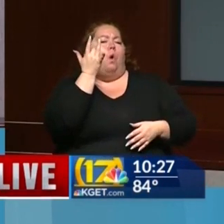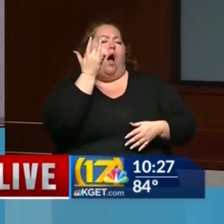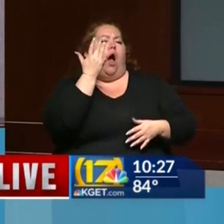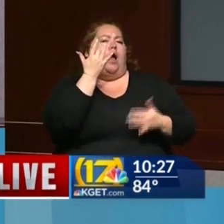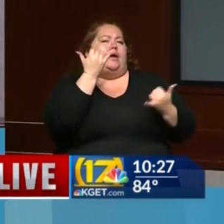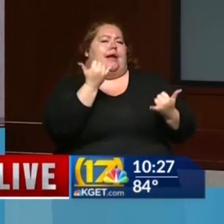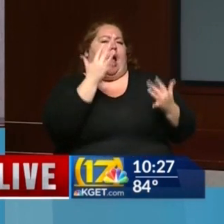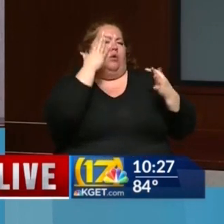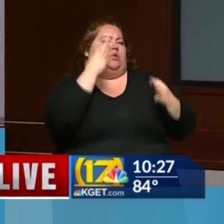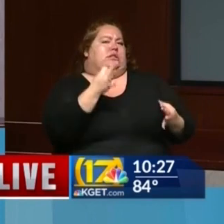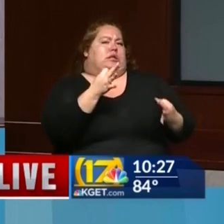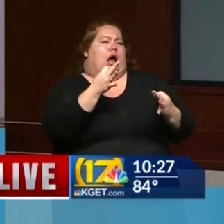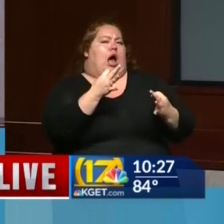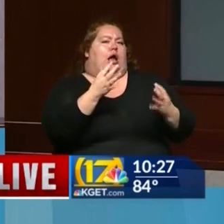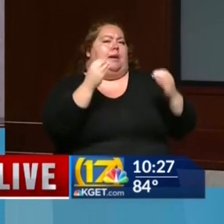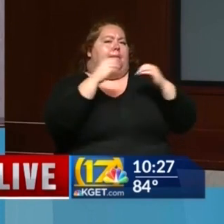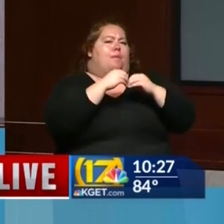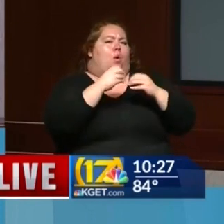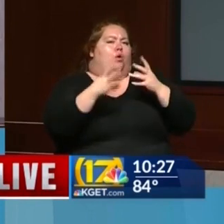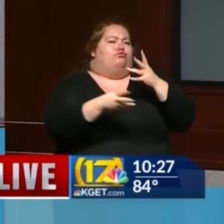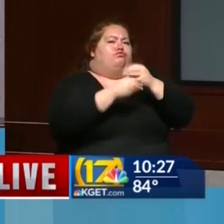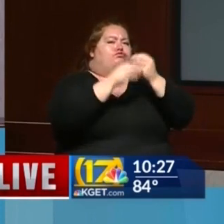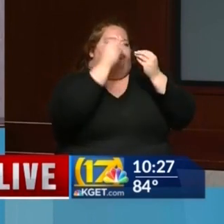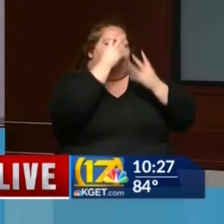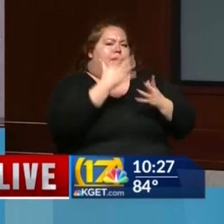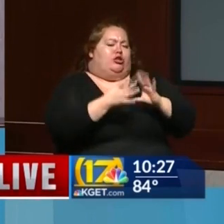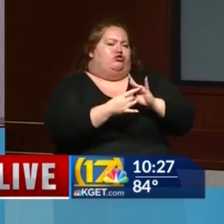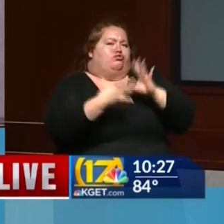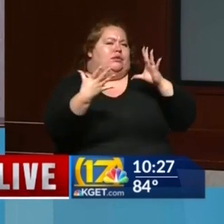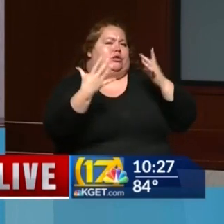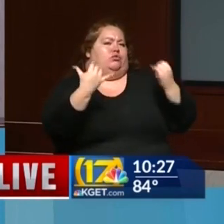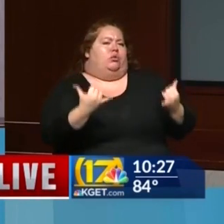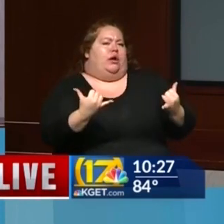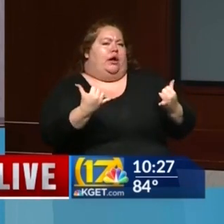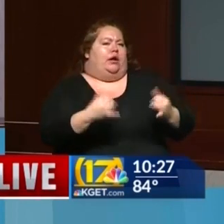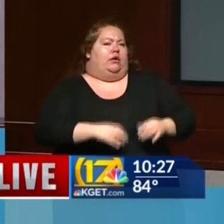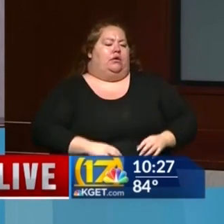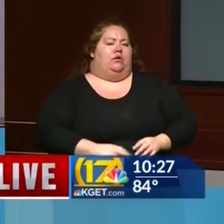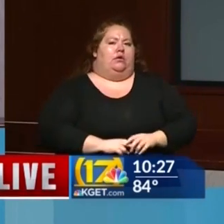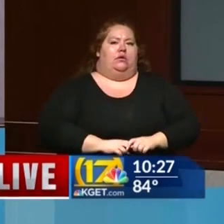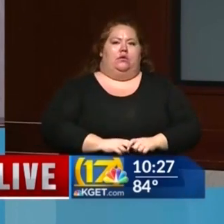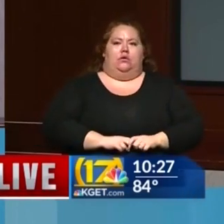SO WE ARE WONDERING WHY YOU GUYS DECIDED TO RELEASE THE ADDITIONAL DATA TODAY AS